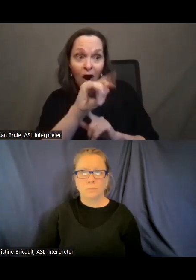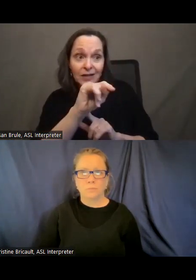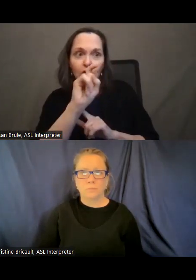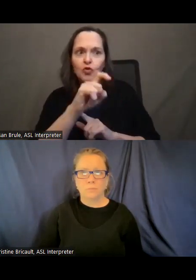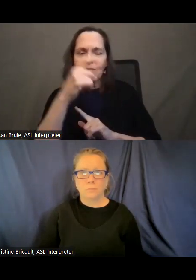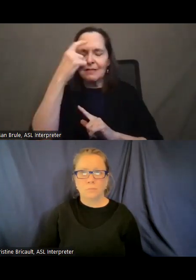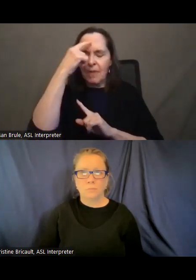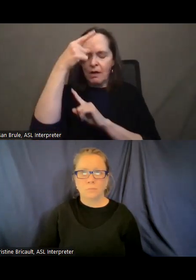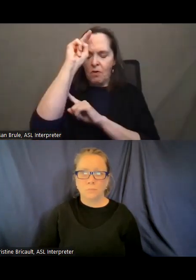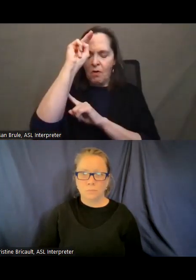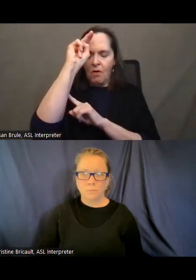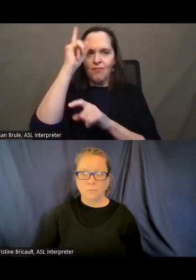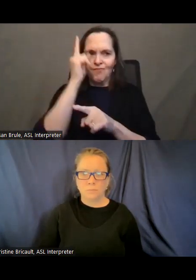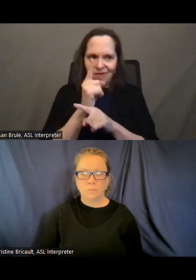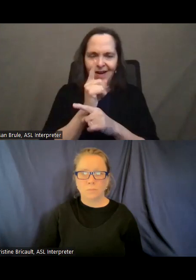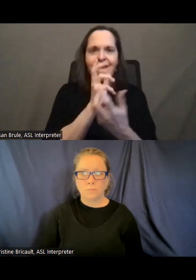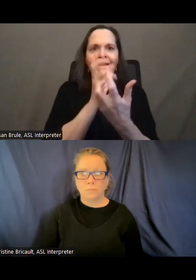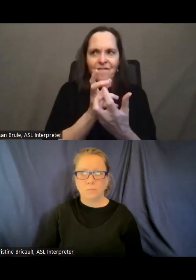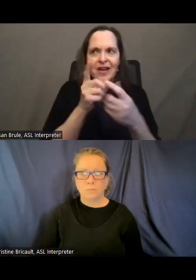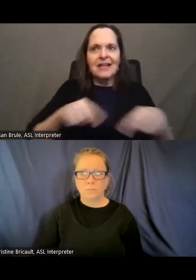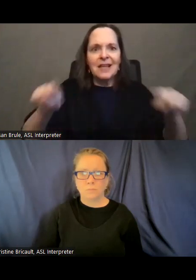It's good to think about accessibility early and often.